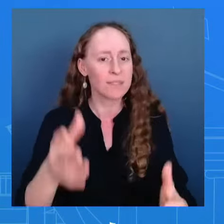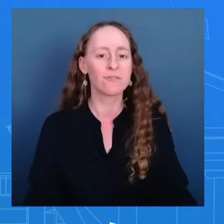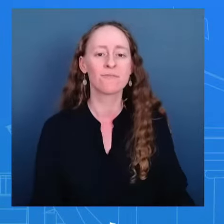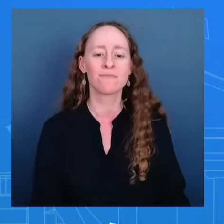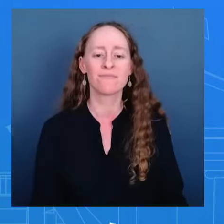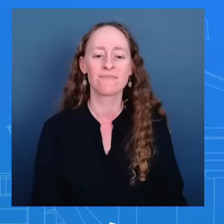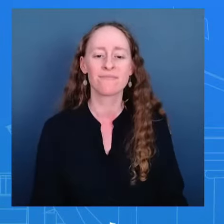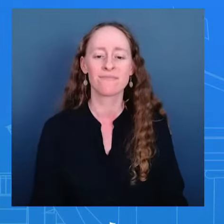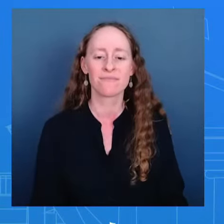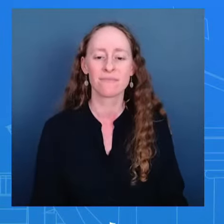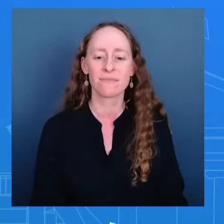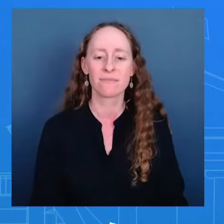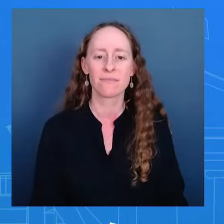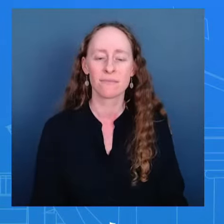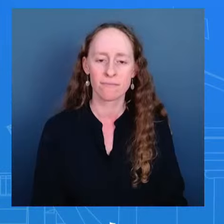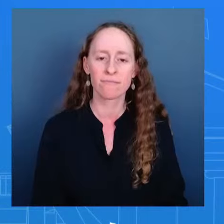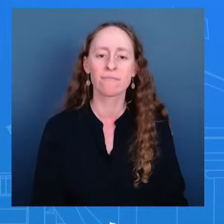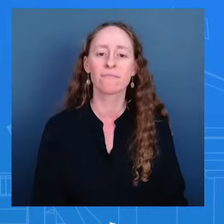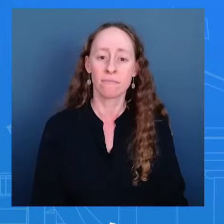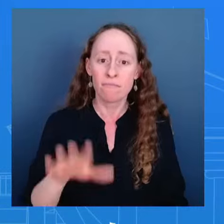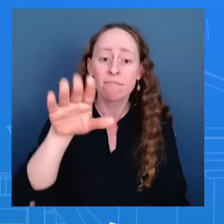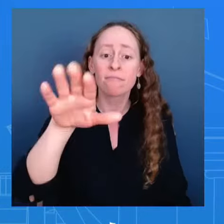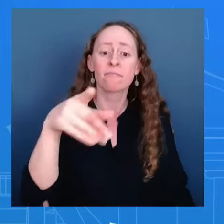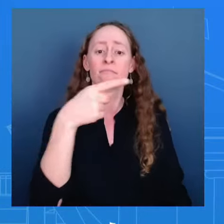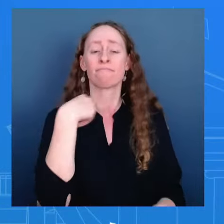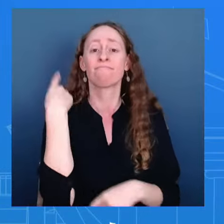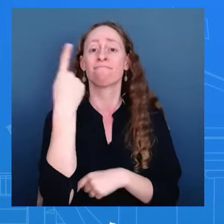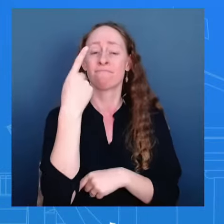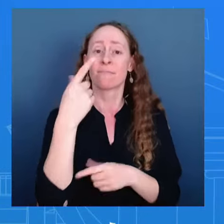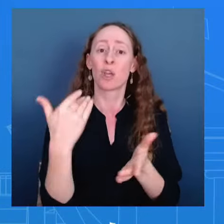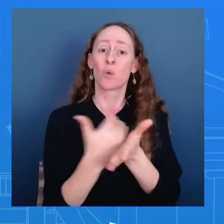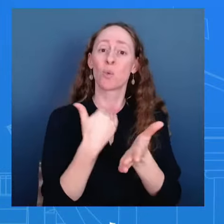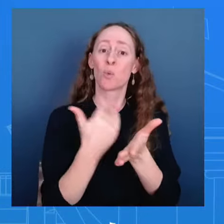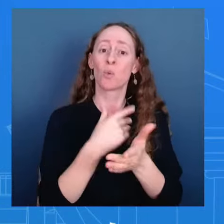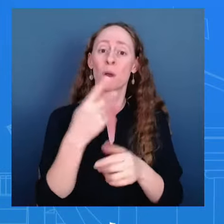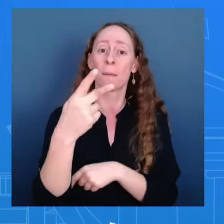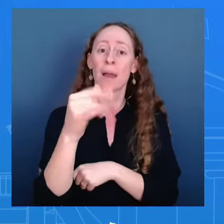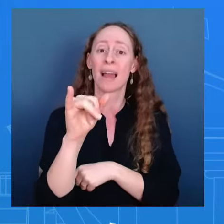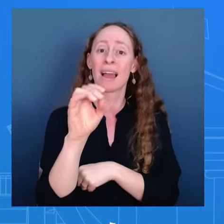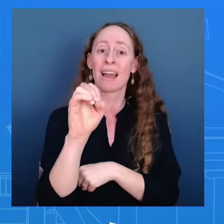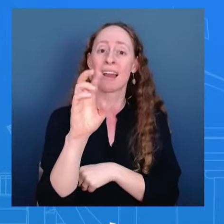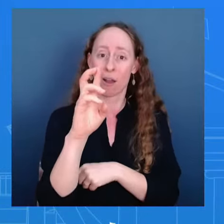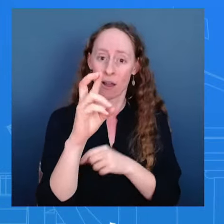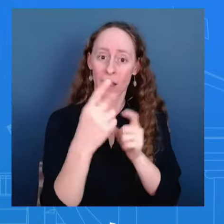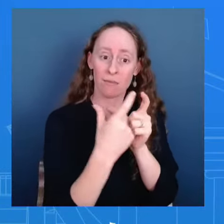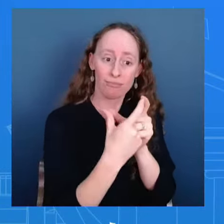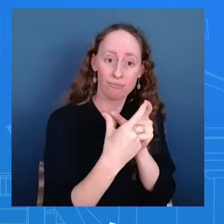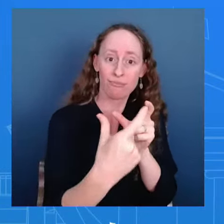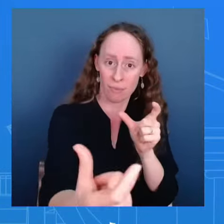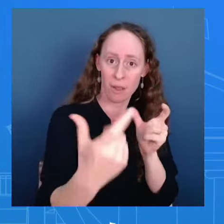or is the US going to increase air drops for aid? Is there a way, a mechanism to make up for what's not getting into Gaza